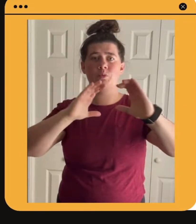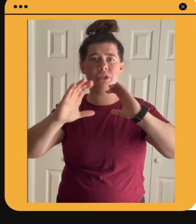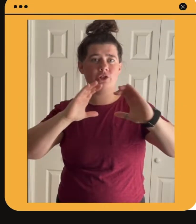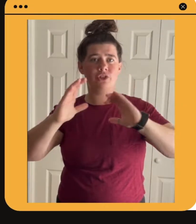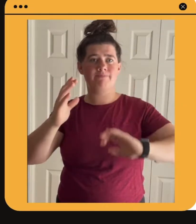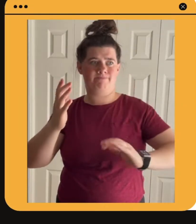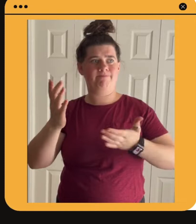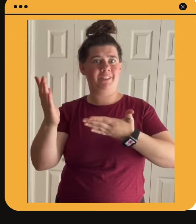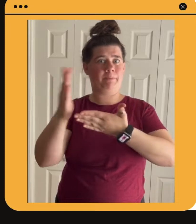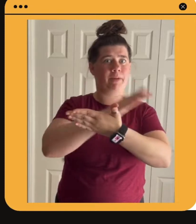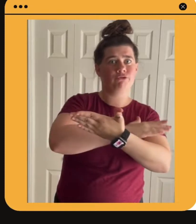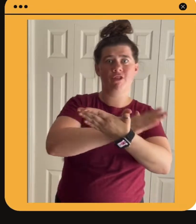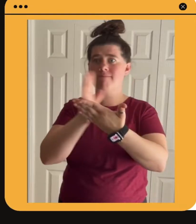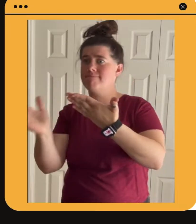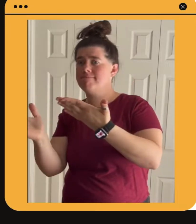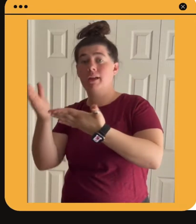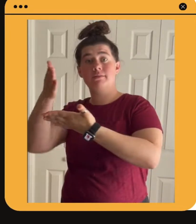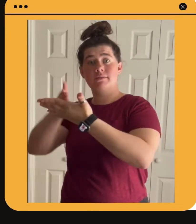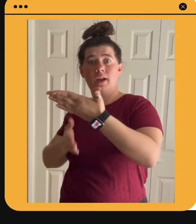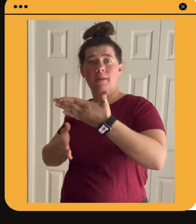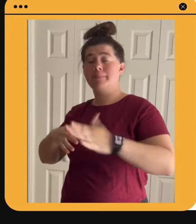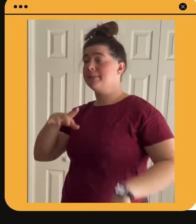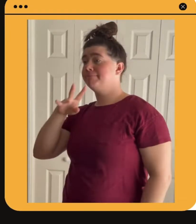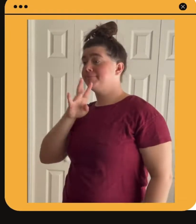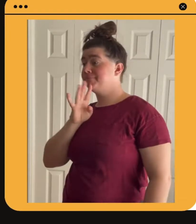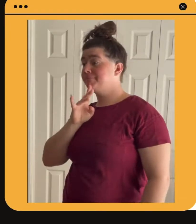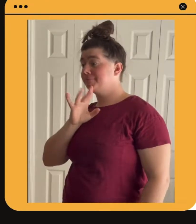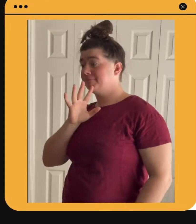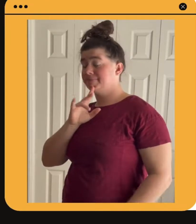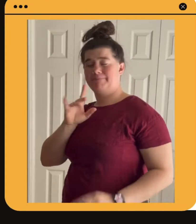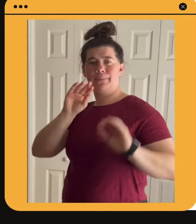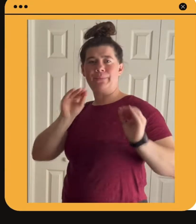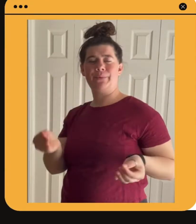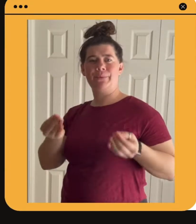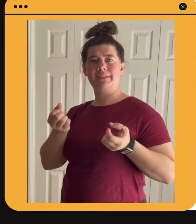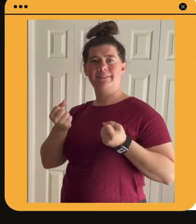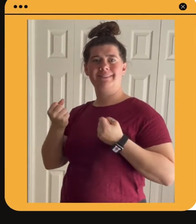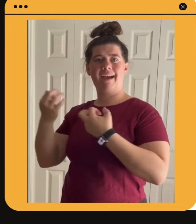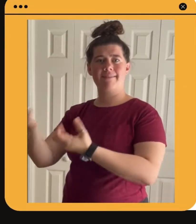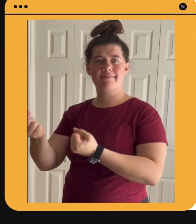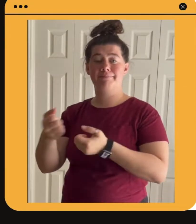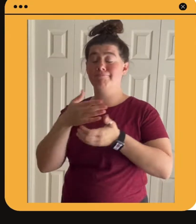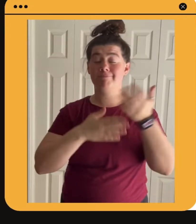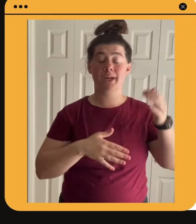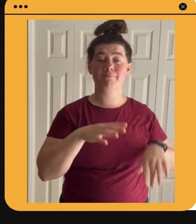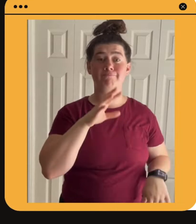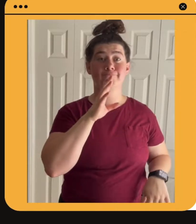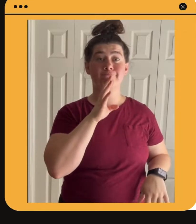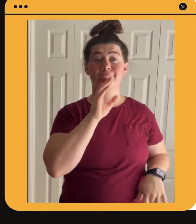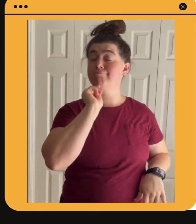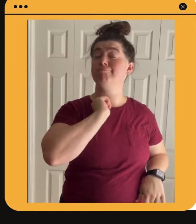Many deaf and hard-of-hearing students have a communication Spectrum, some speak and don't sign. While others